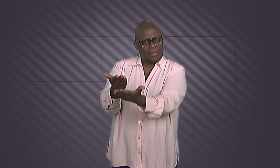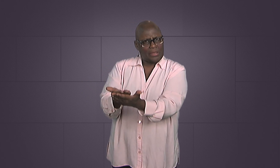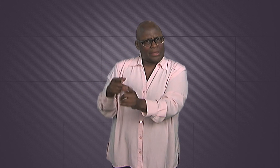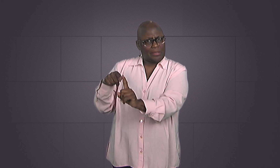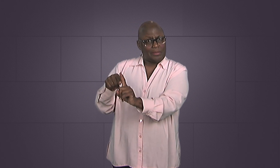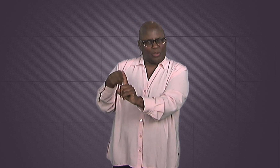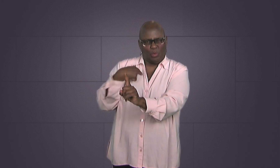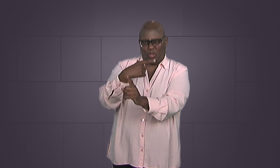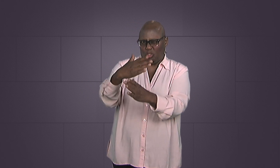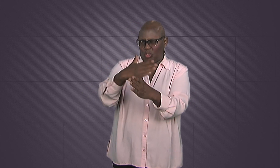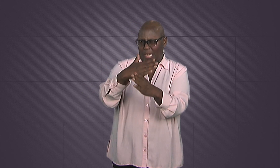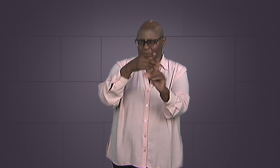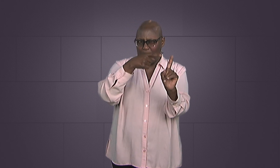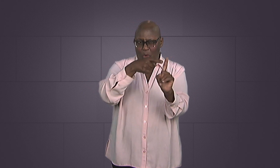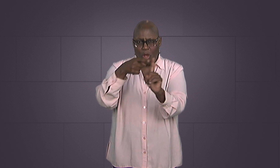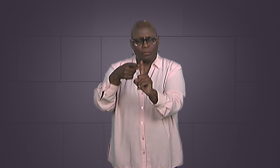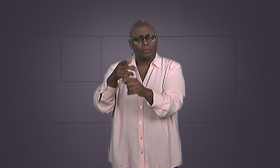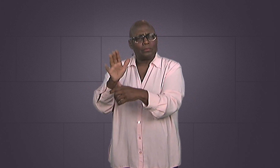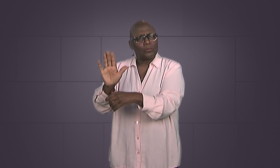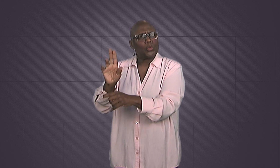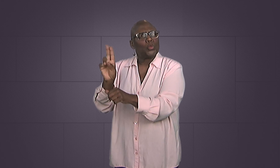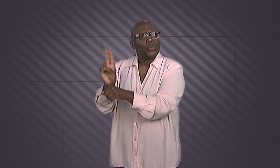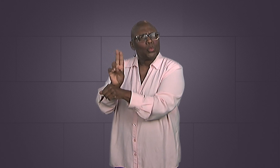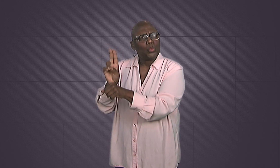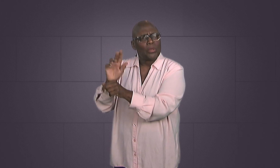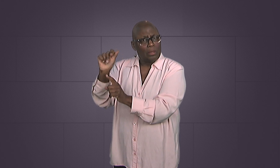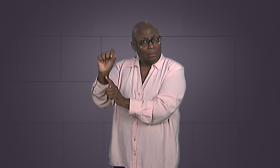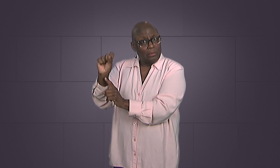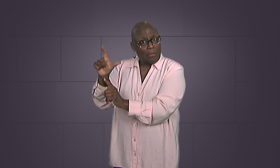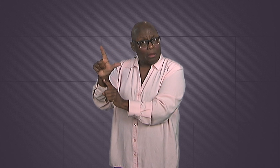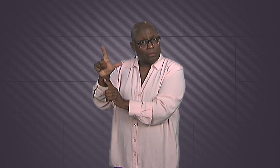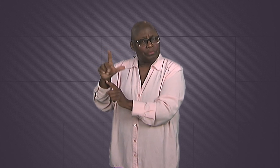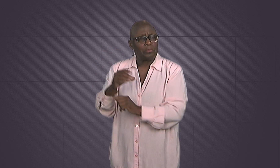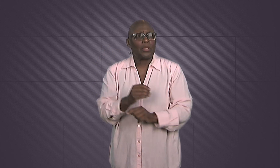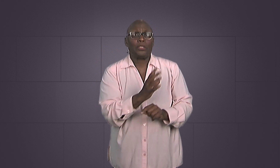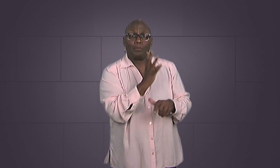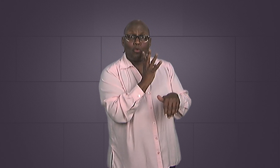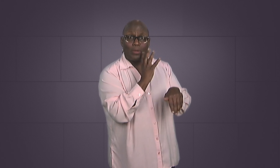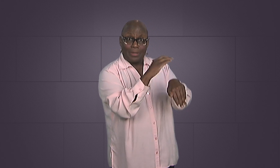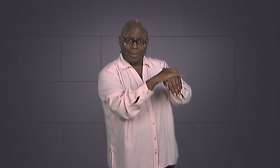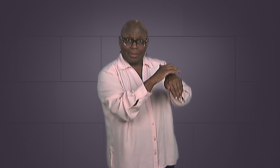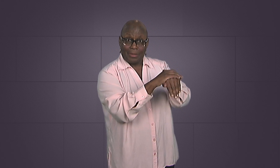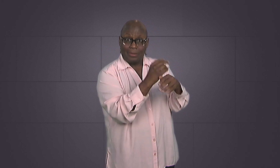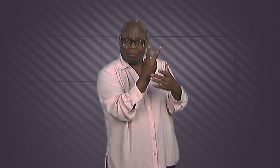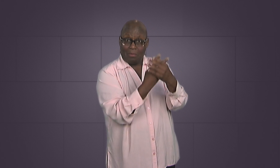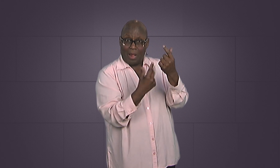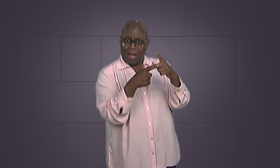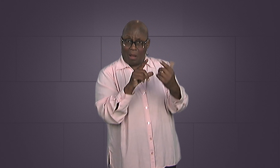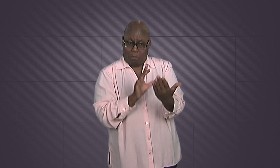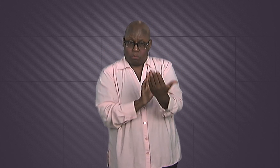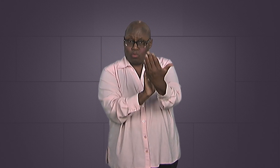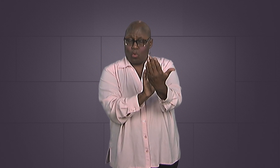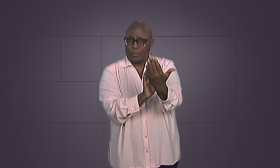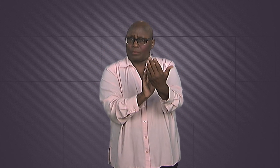points to using an ASL and spoken English bilingual approach with young children,